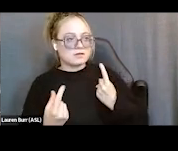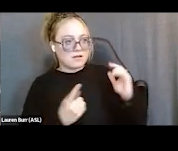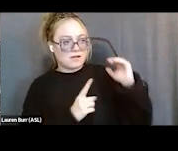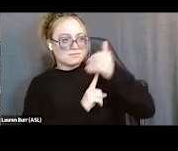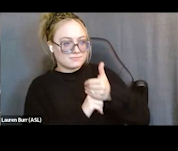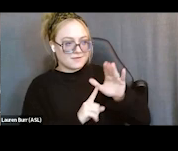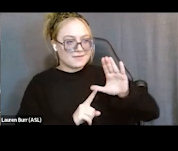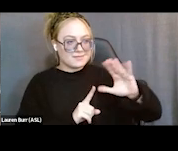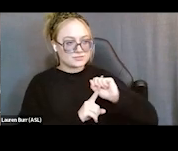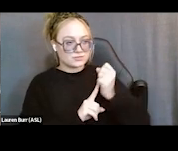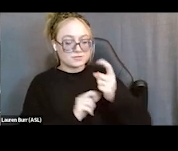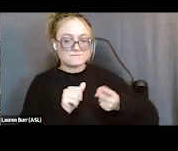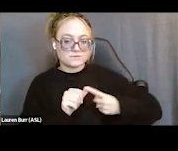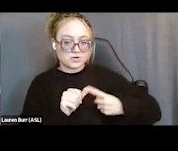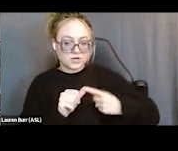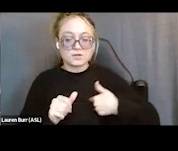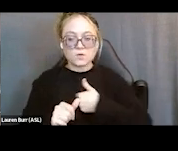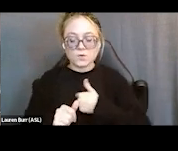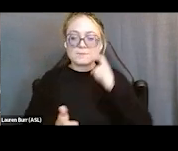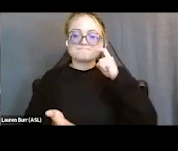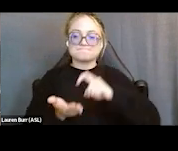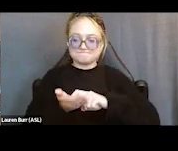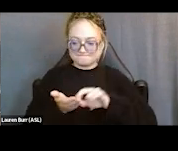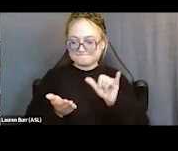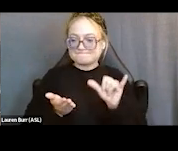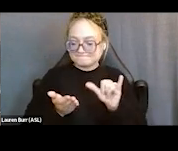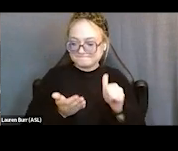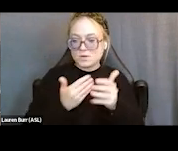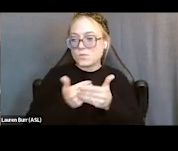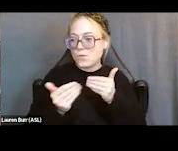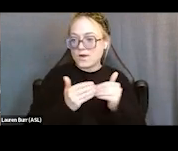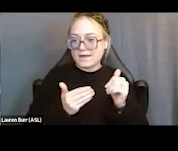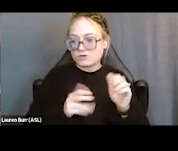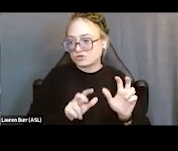And we're also acknowledging whatever it is that contributed to their behavior